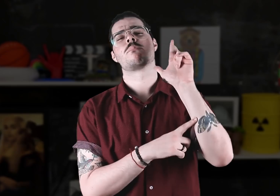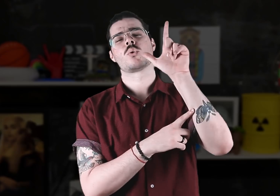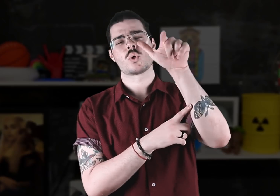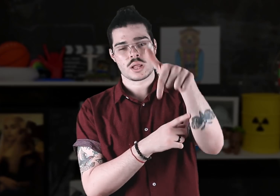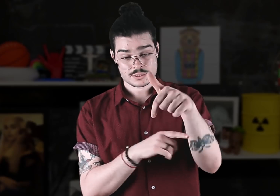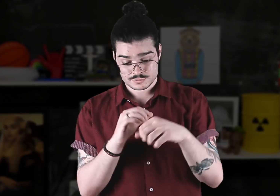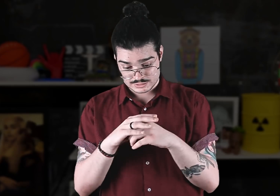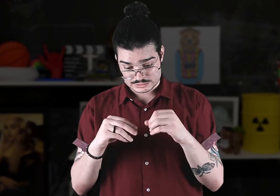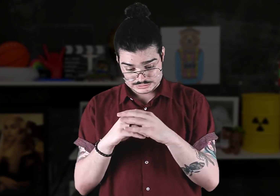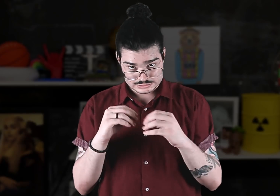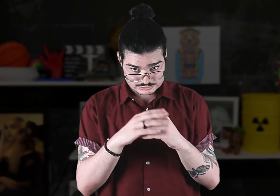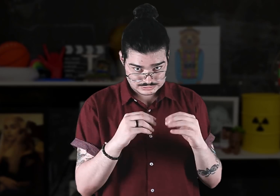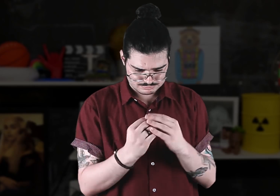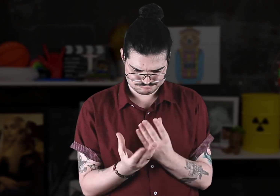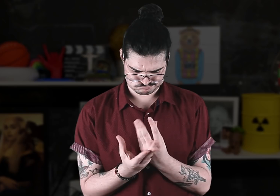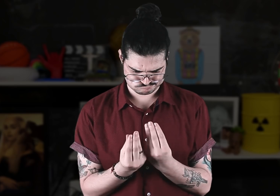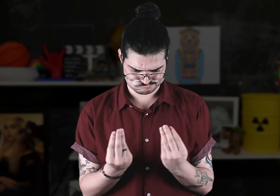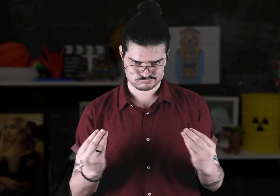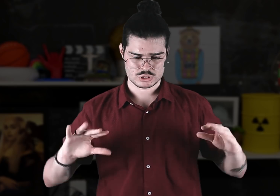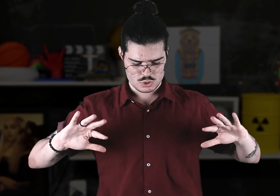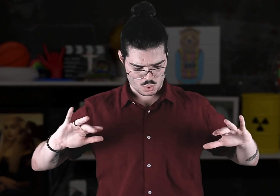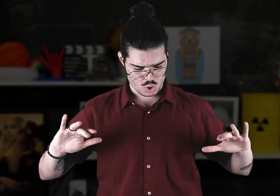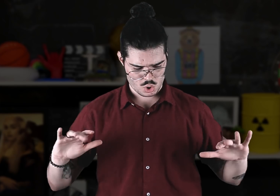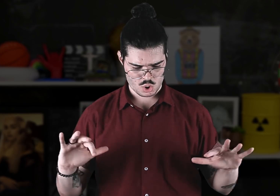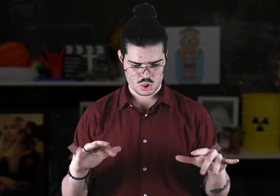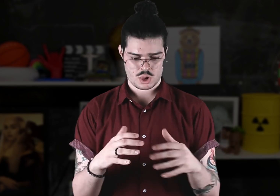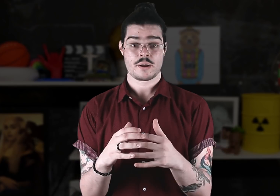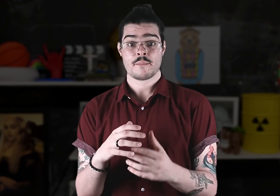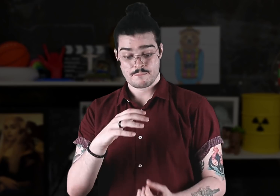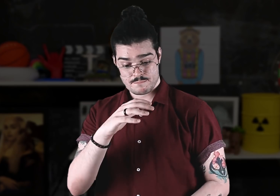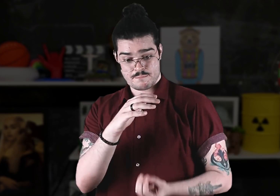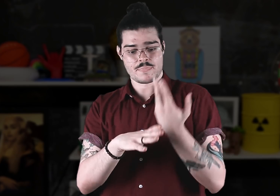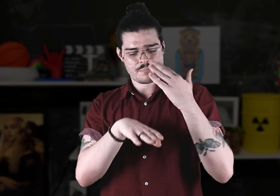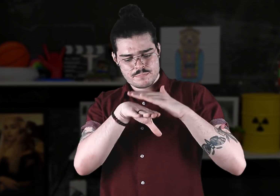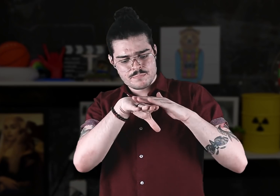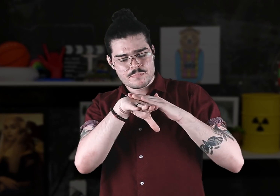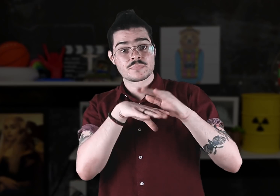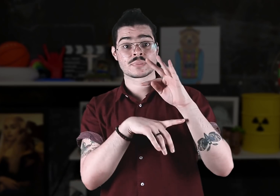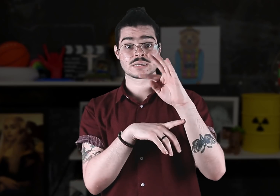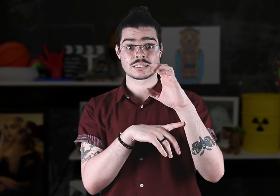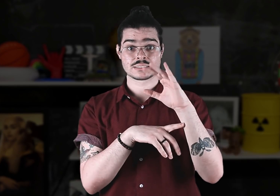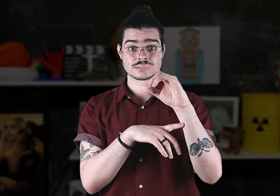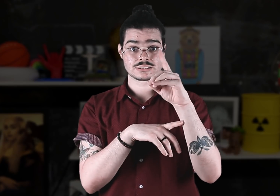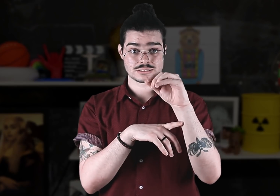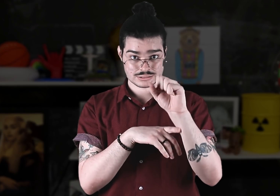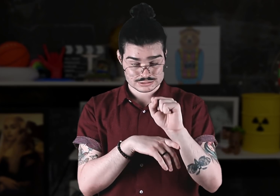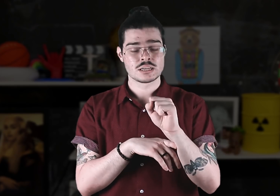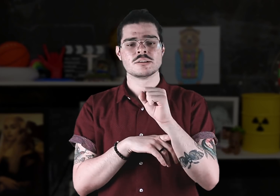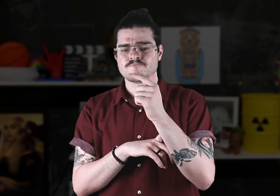Later, pluricellular organisms formed tissues giving ...